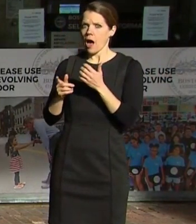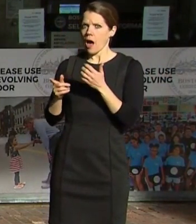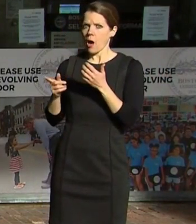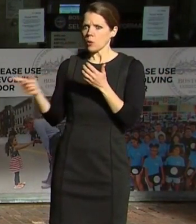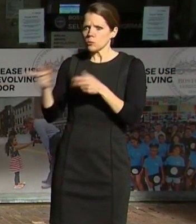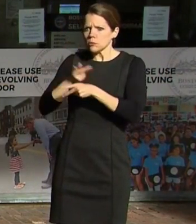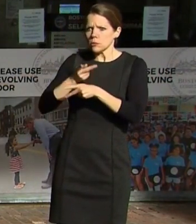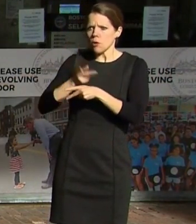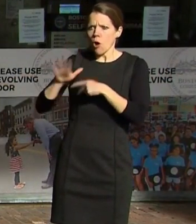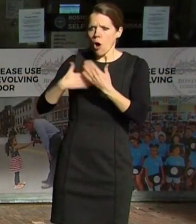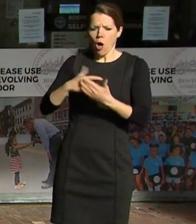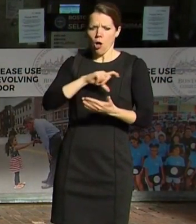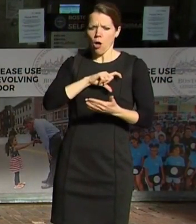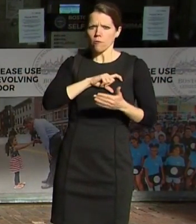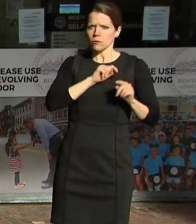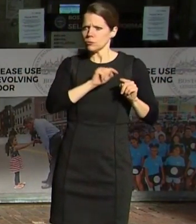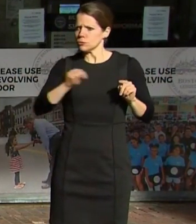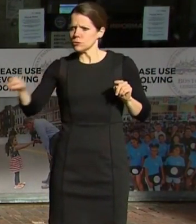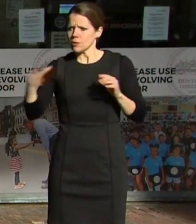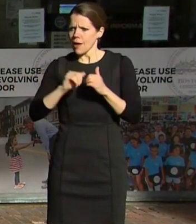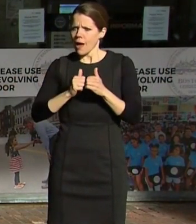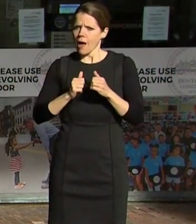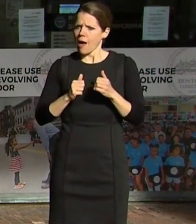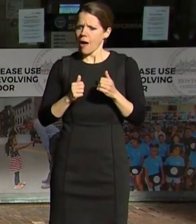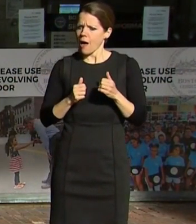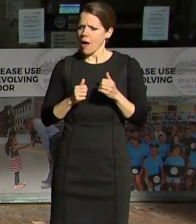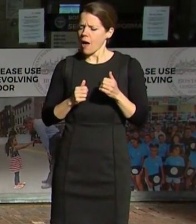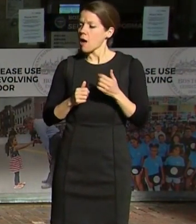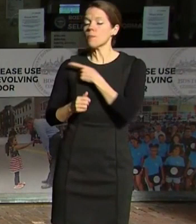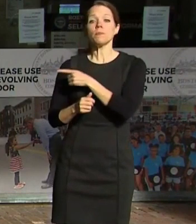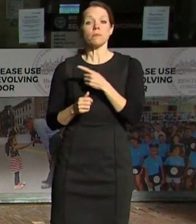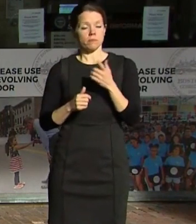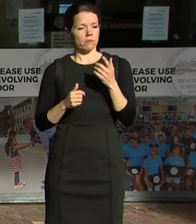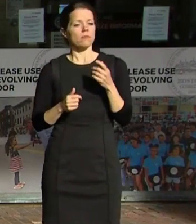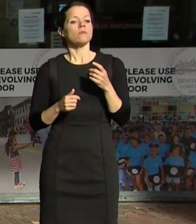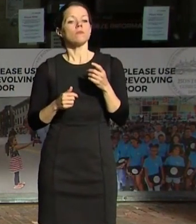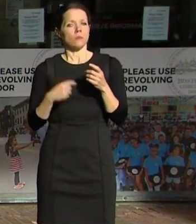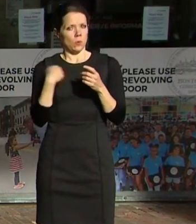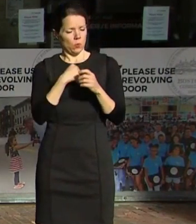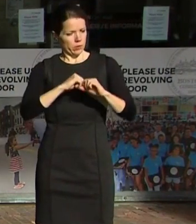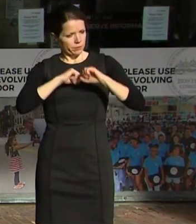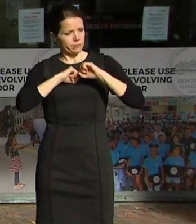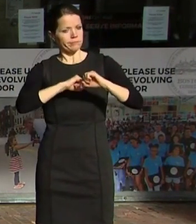IT IS TOUGH TO BE ON THE FRONT LINES.